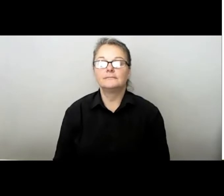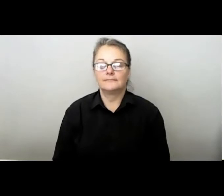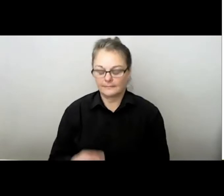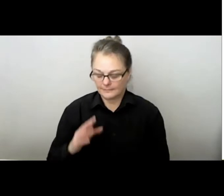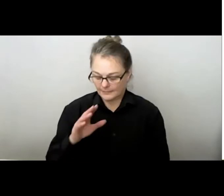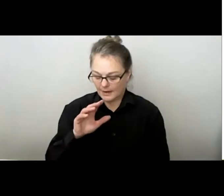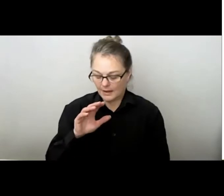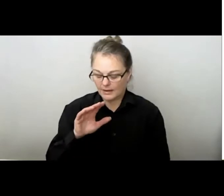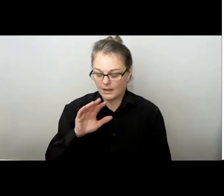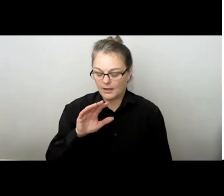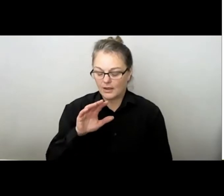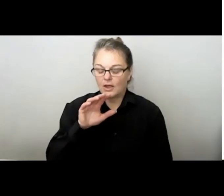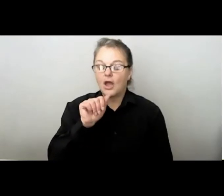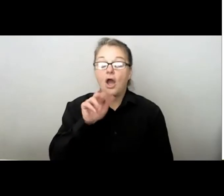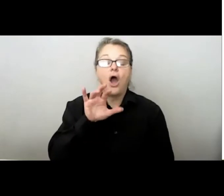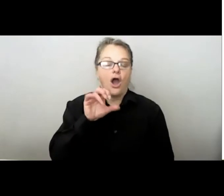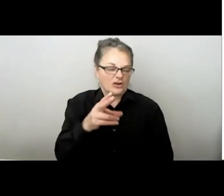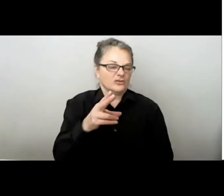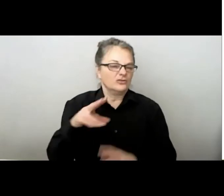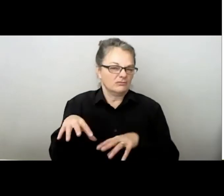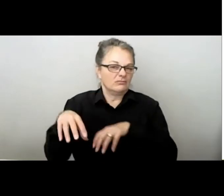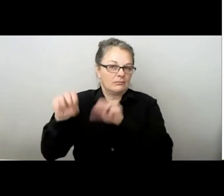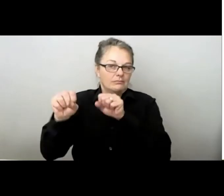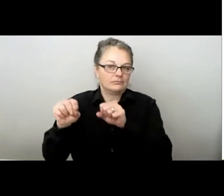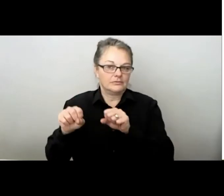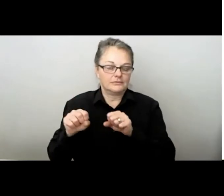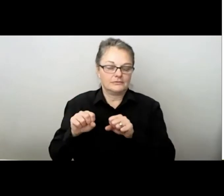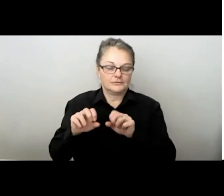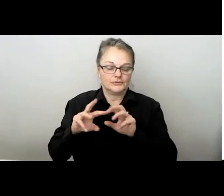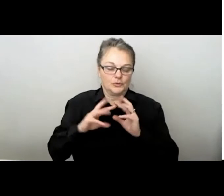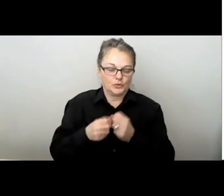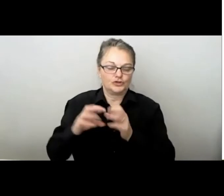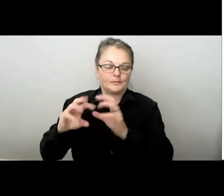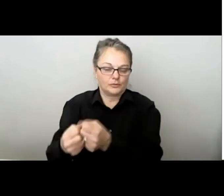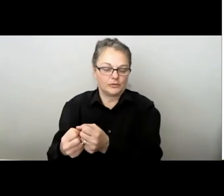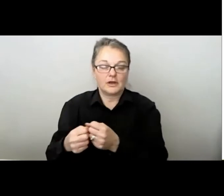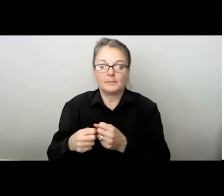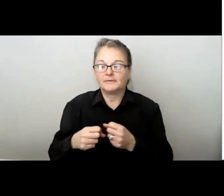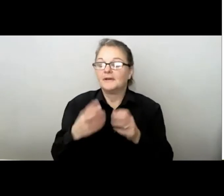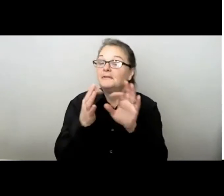IN BOTH SESSIONS FOR FREE. ARCH HAS EXTENSIVE OUTREACH TO MANY